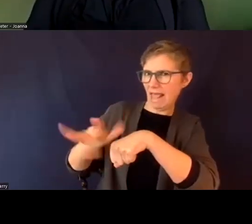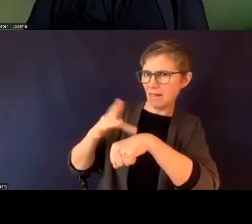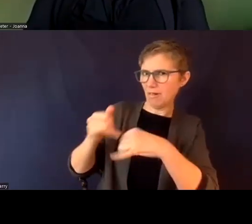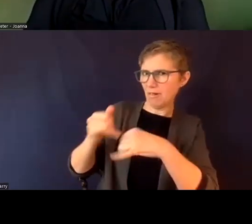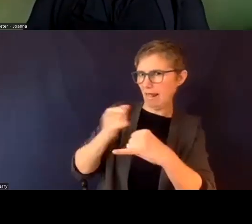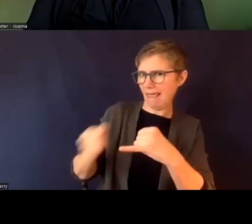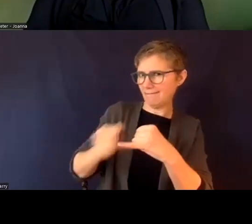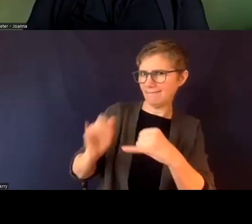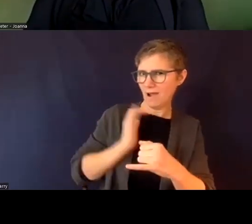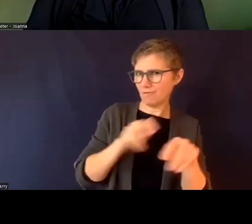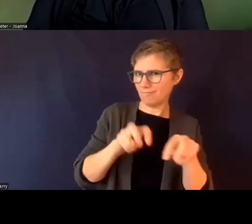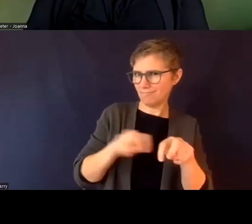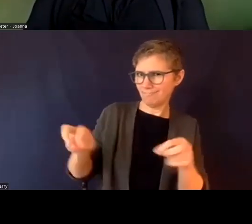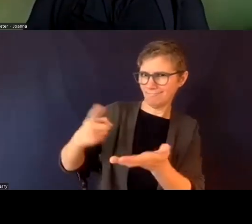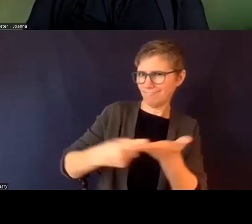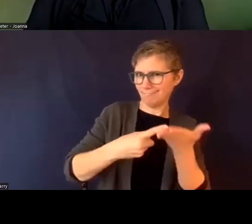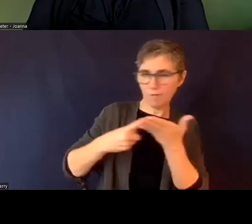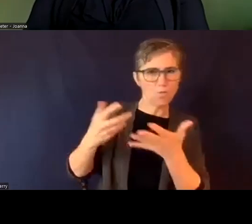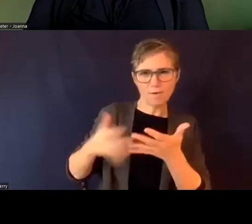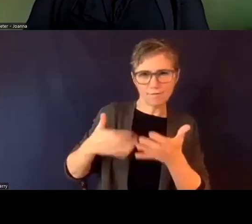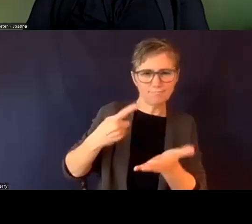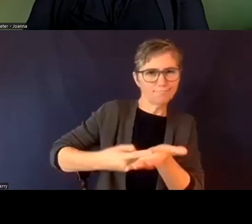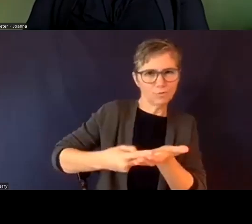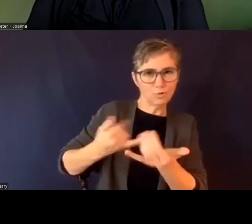some of the things that we're talking about today. Celeste, you're up next,